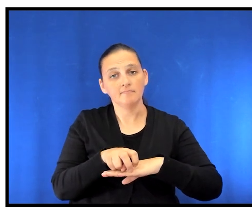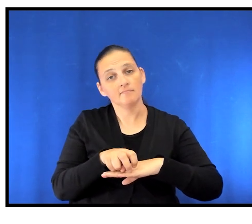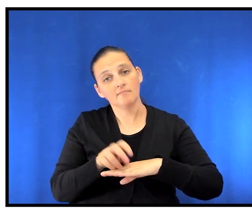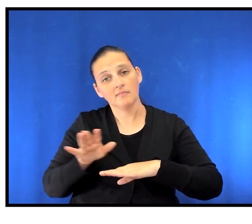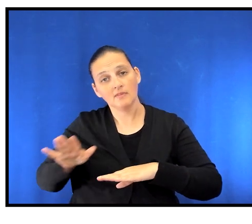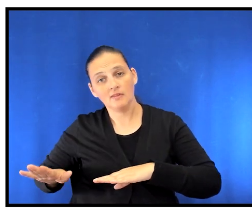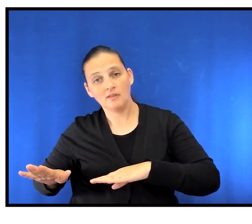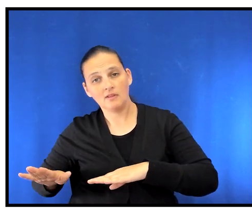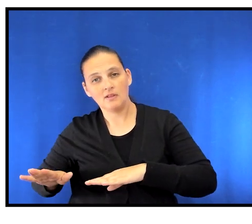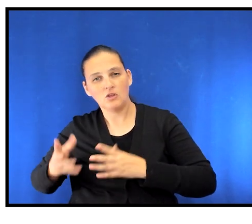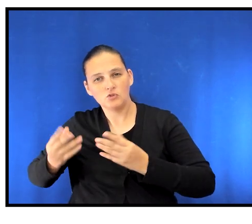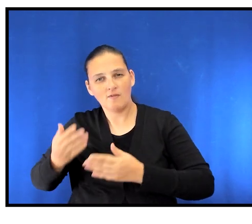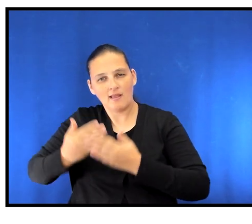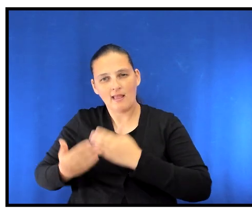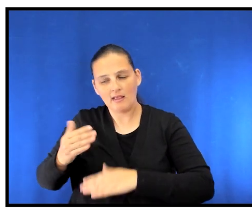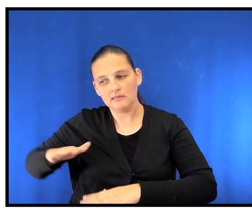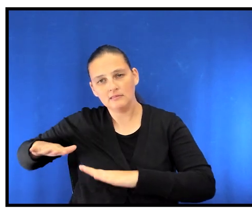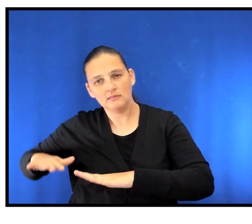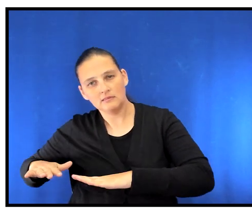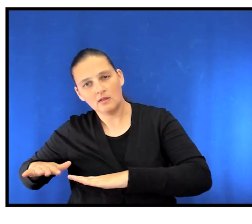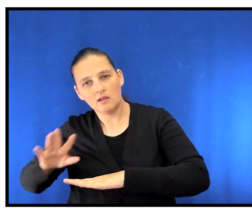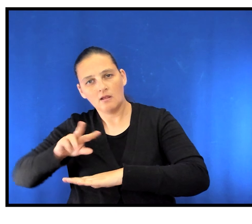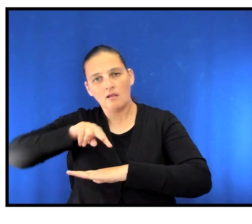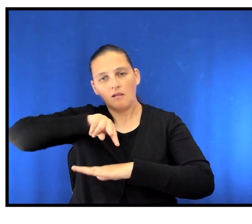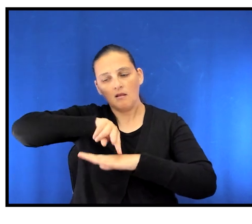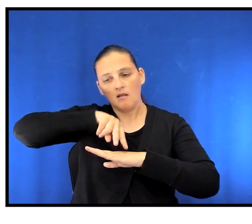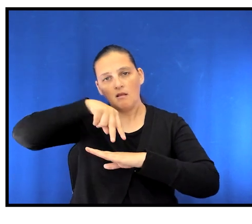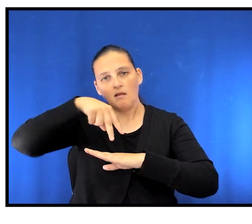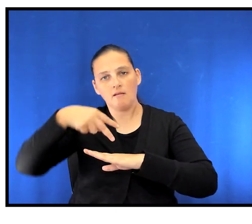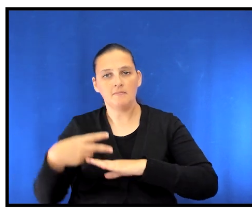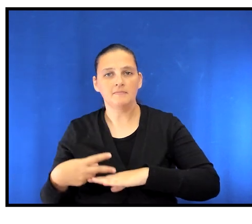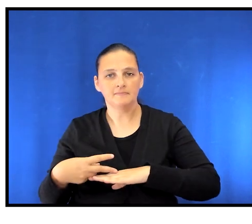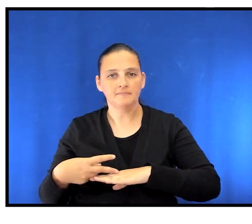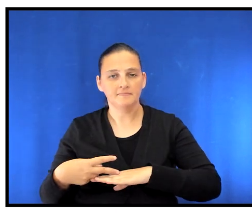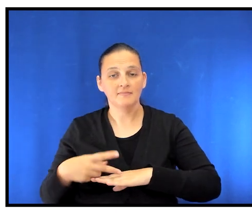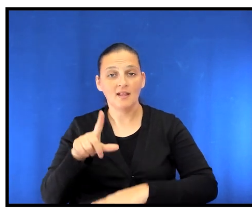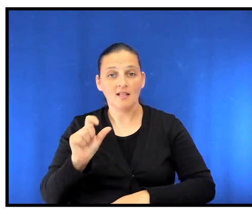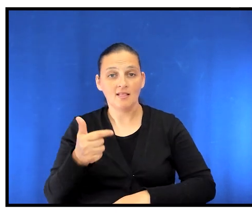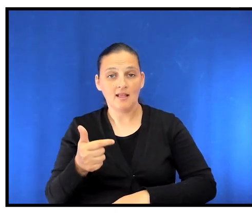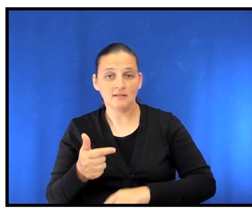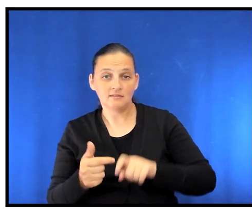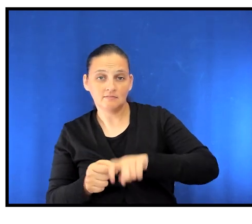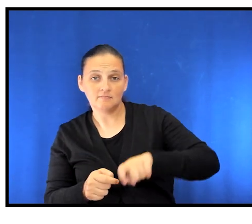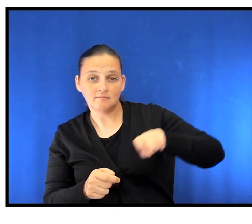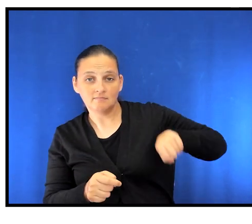support yourself with your hands until you are lying on your side. Lift your legs onto the bed one after the other.